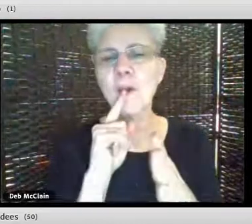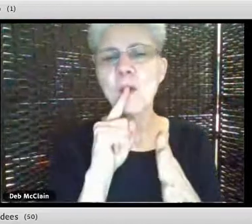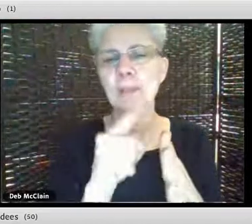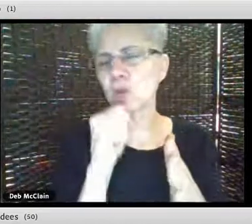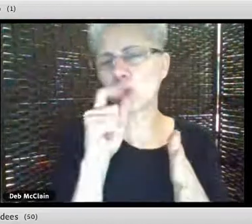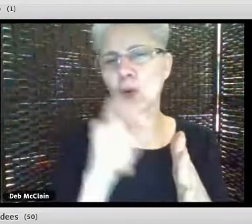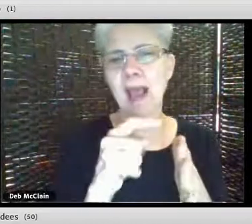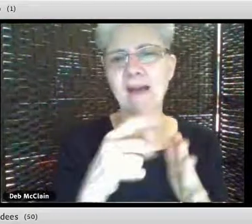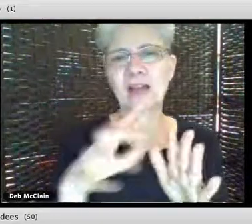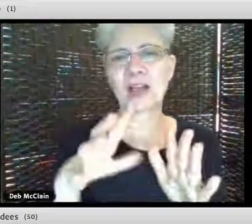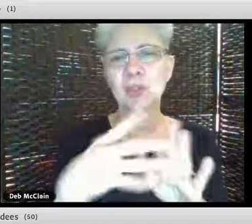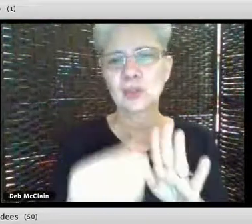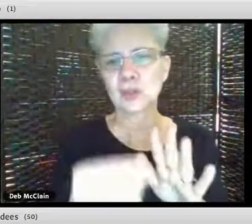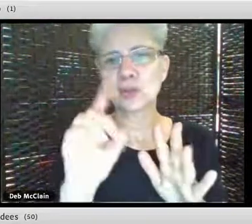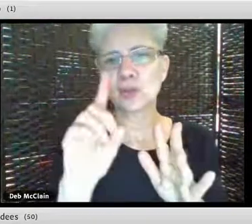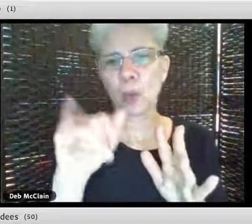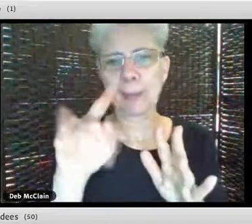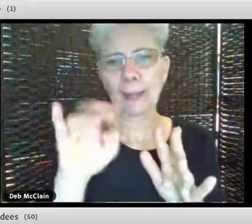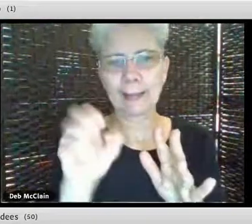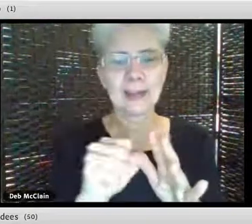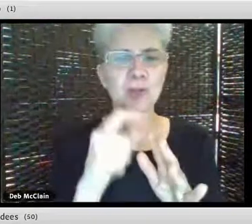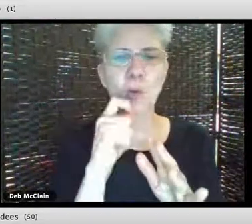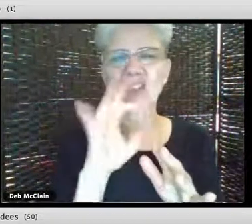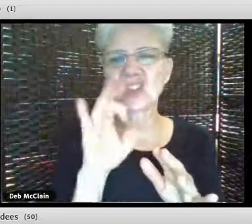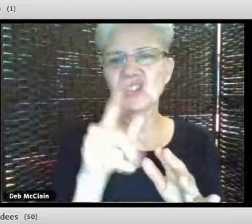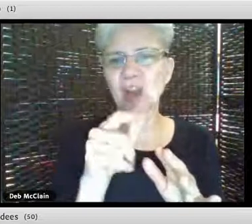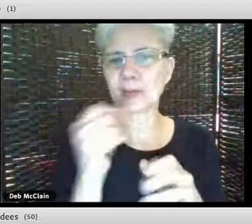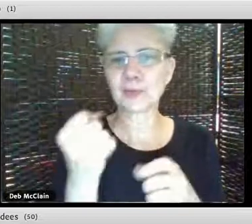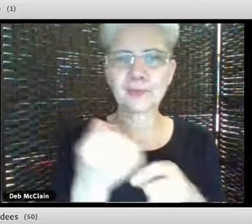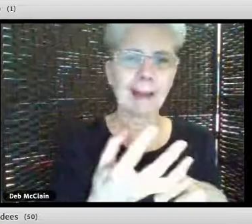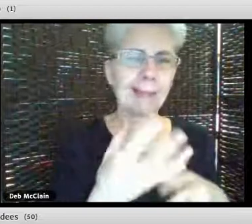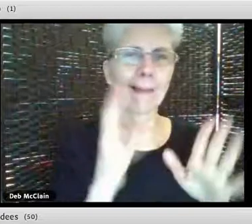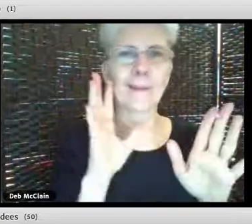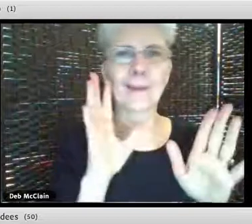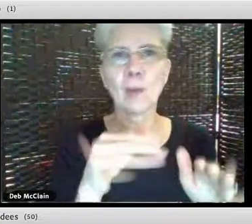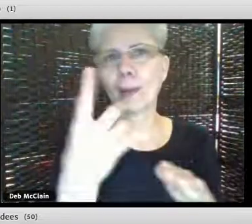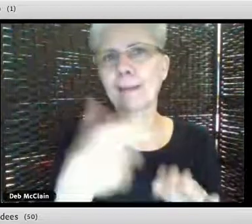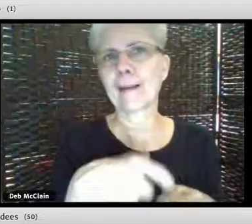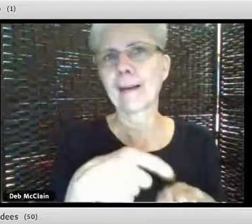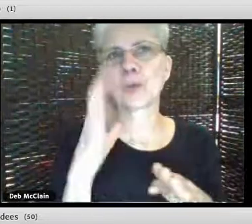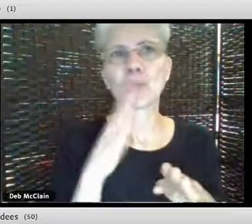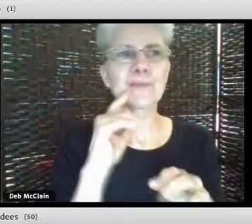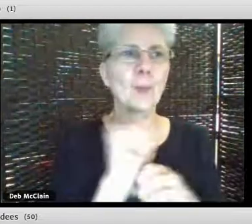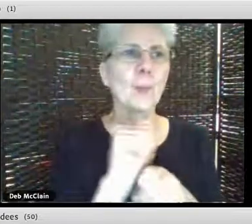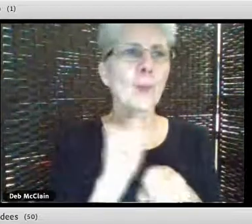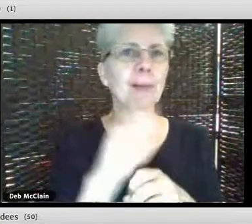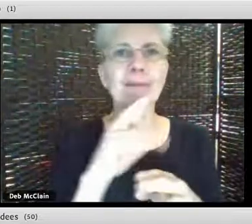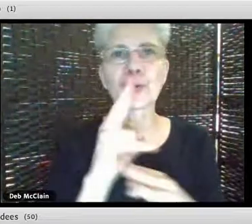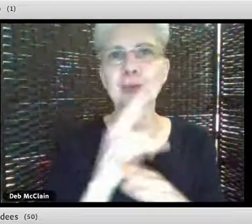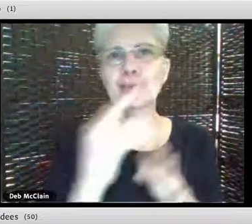and see really what you want to keep. That would be advisable so you don't have duplicates, right? So you don't have junk that, you know,